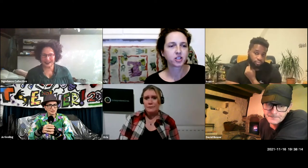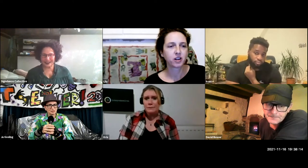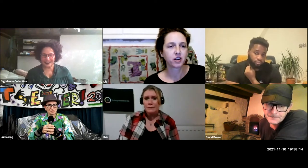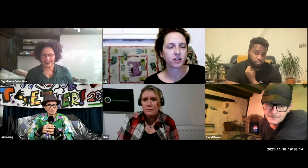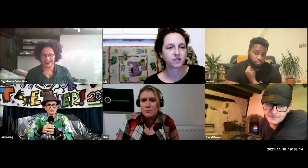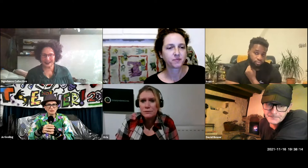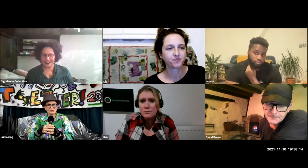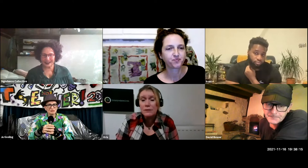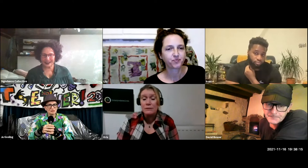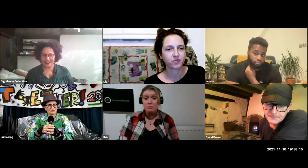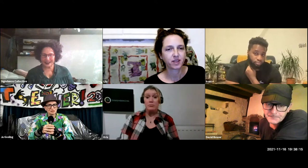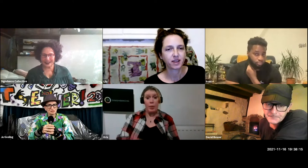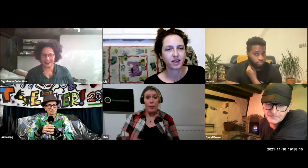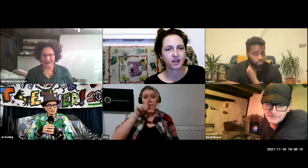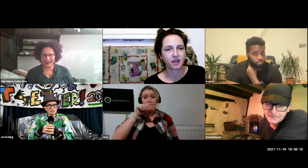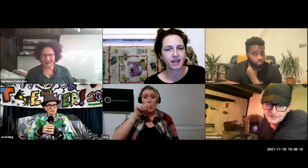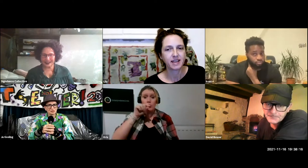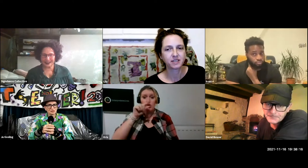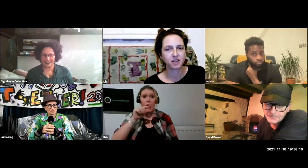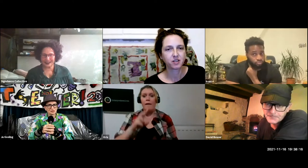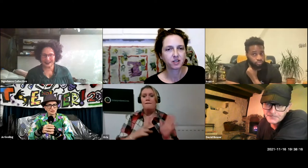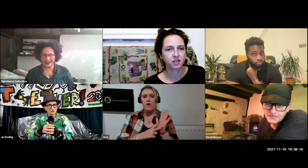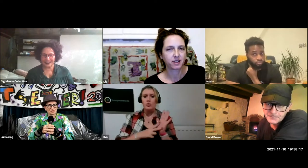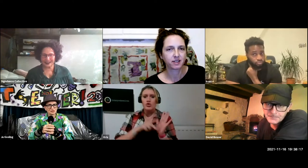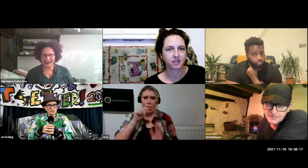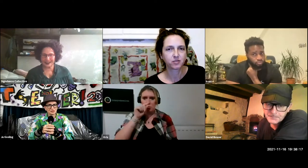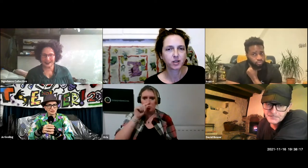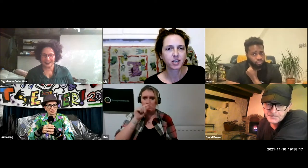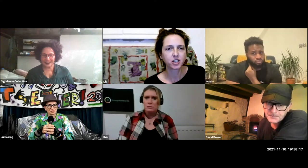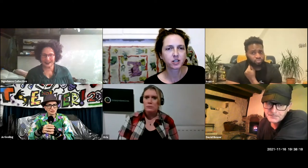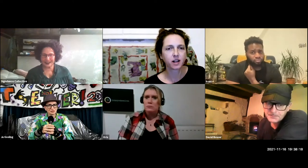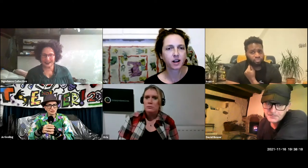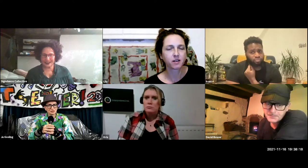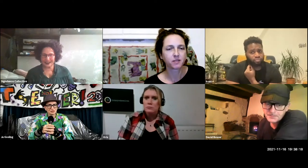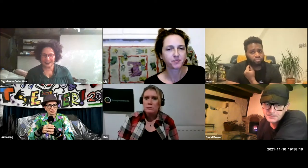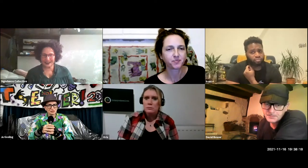two other musicians and David only from